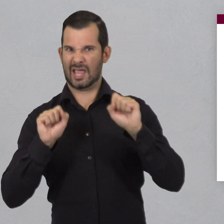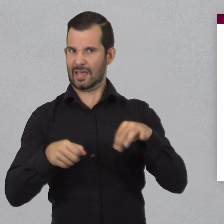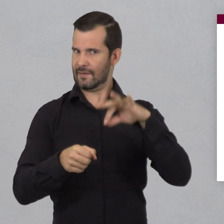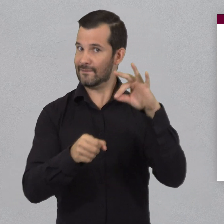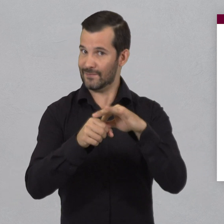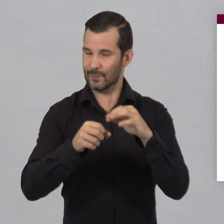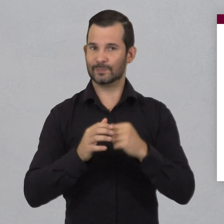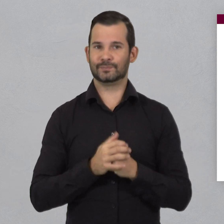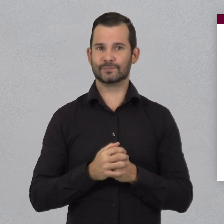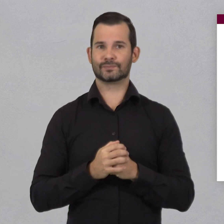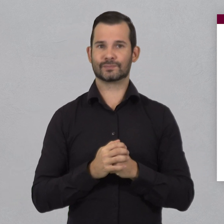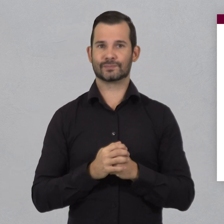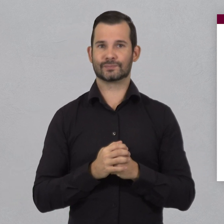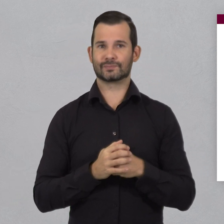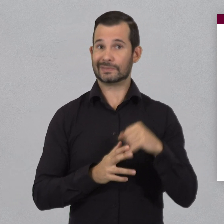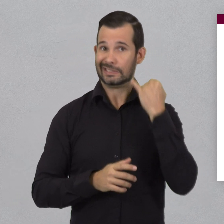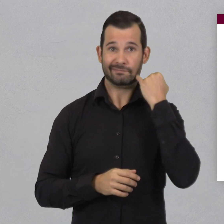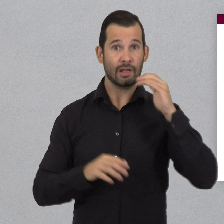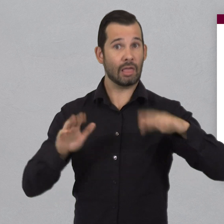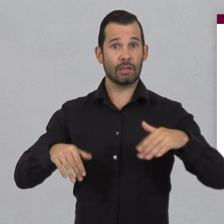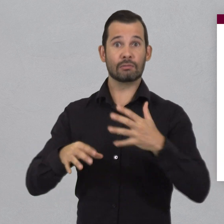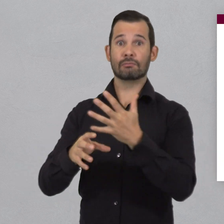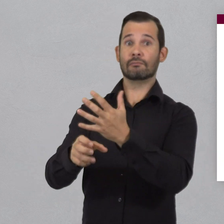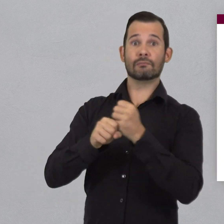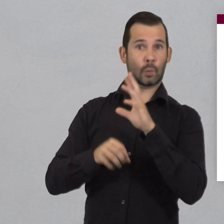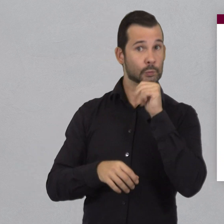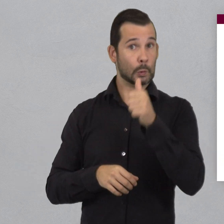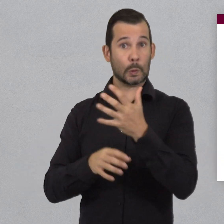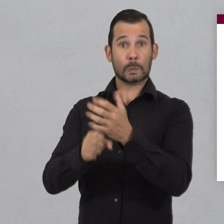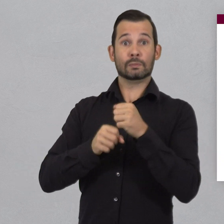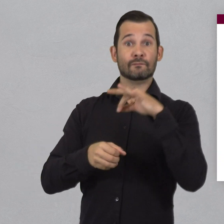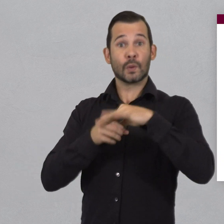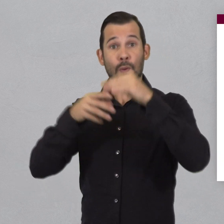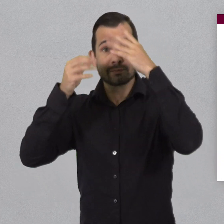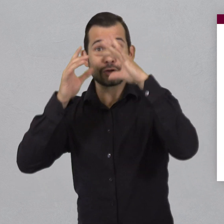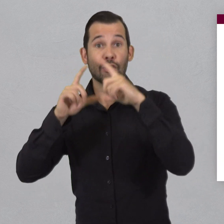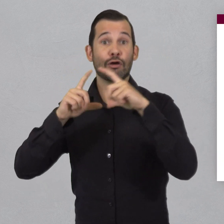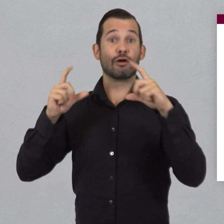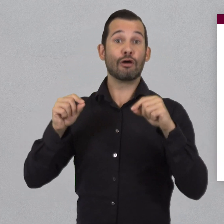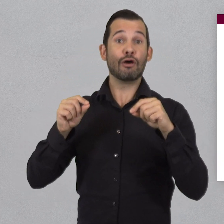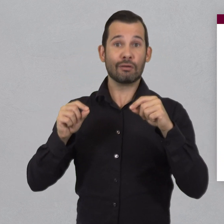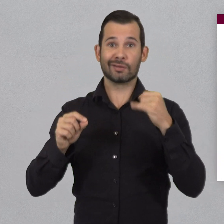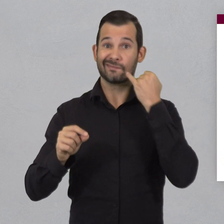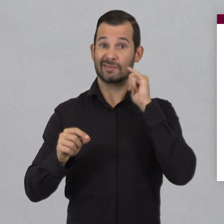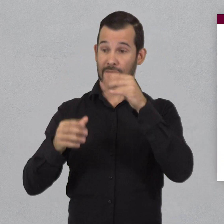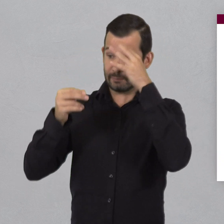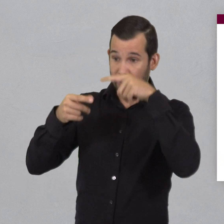and when you can vote. If you don’t receive a voter information card, or if the information